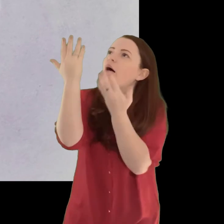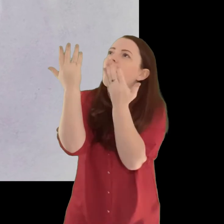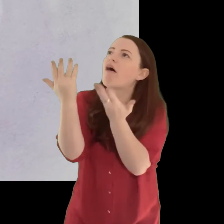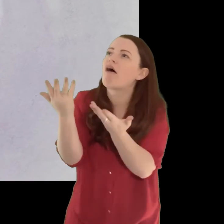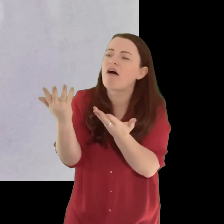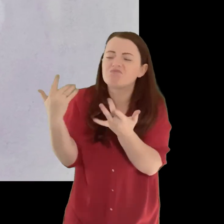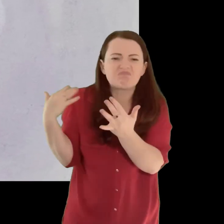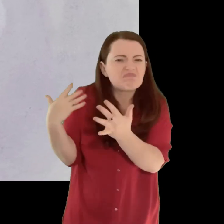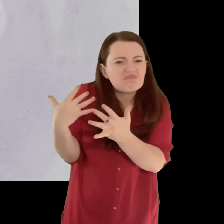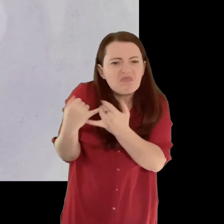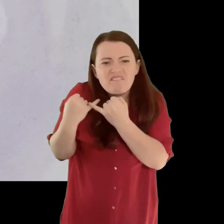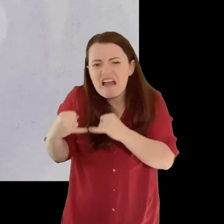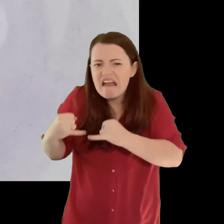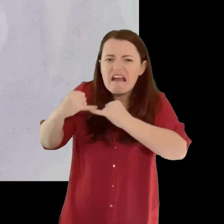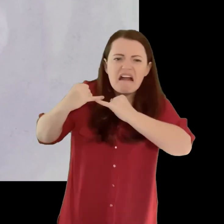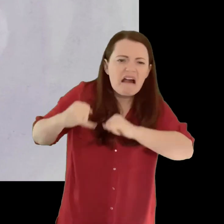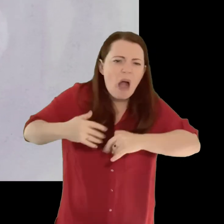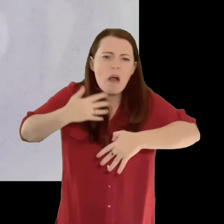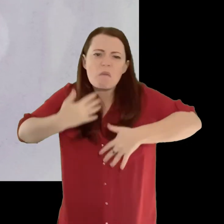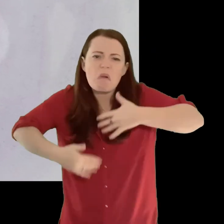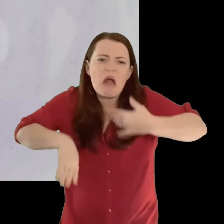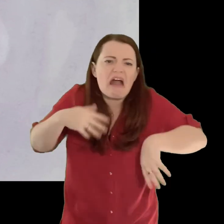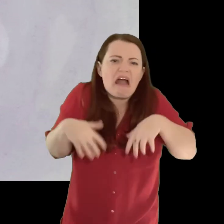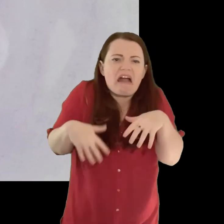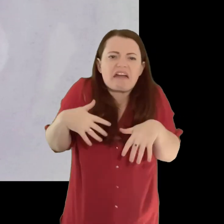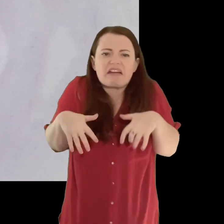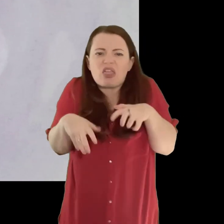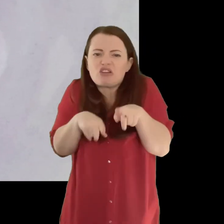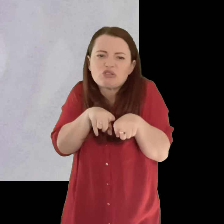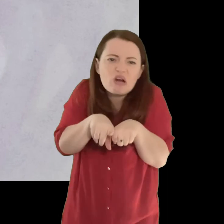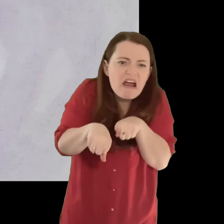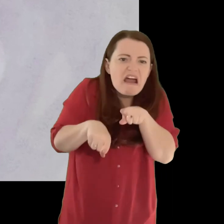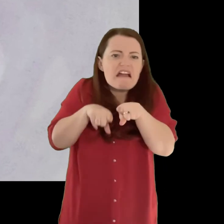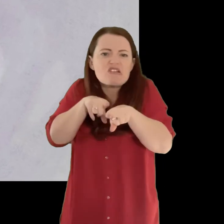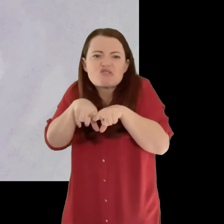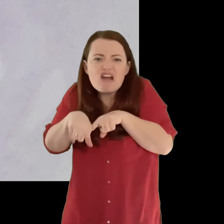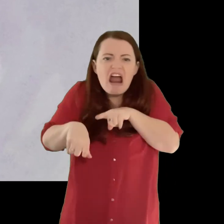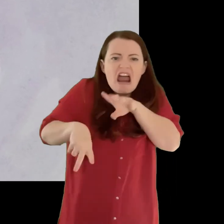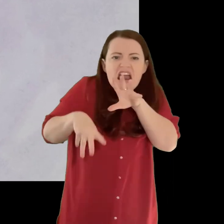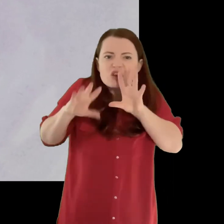All the failure all of the pain All of the trying and trying and trying